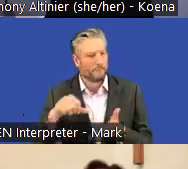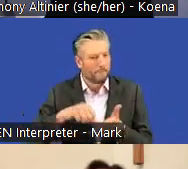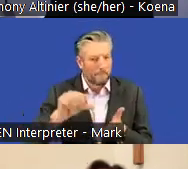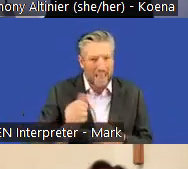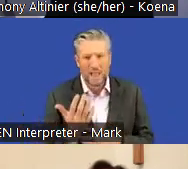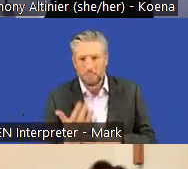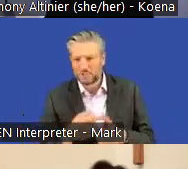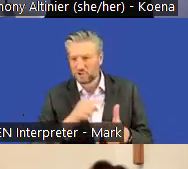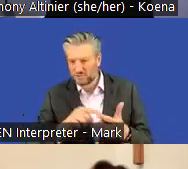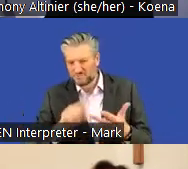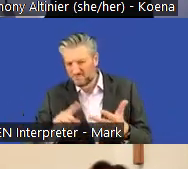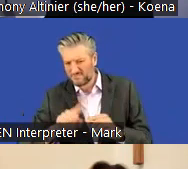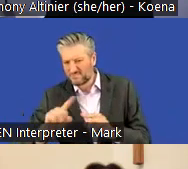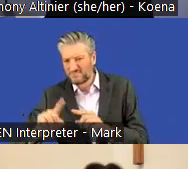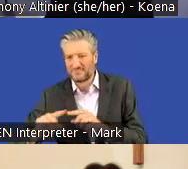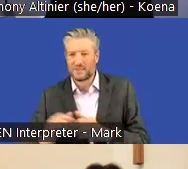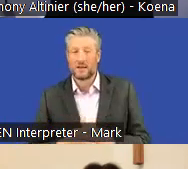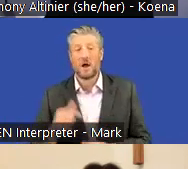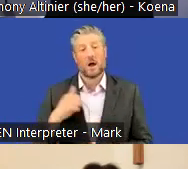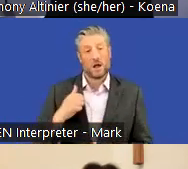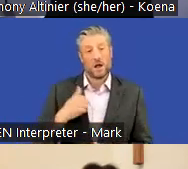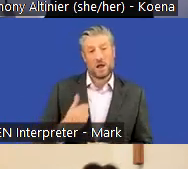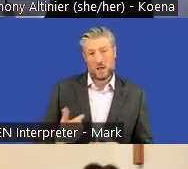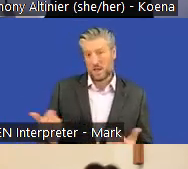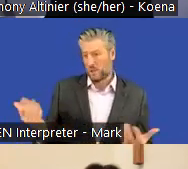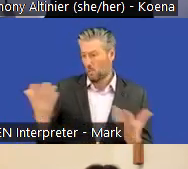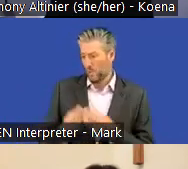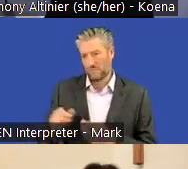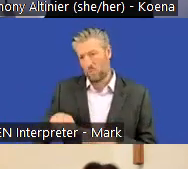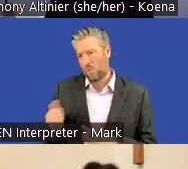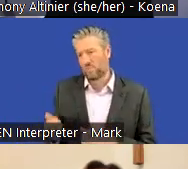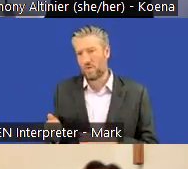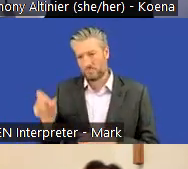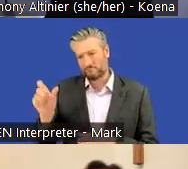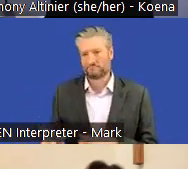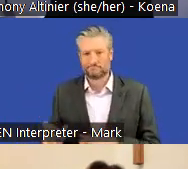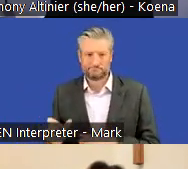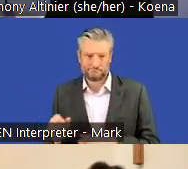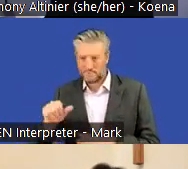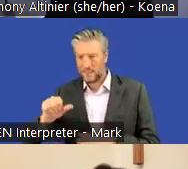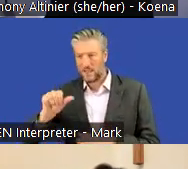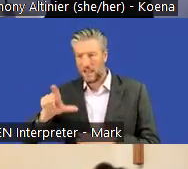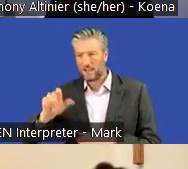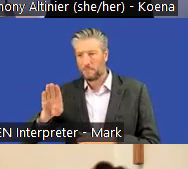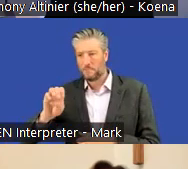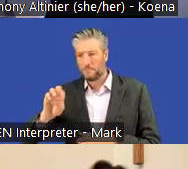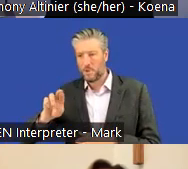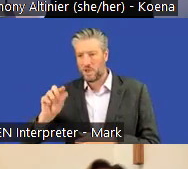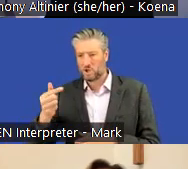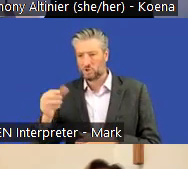We usually have myself and Alberto Highlander, who is the coordinator for you, answering